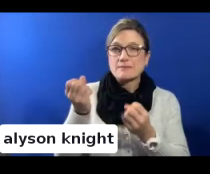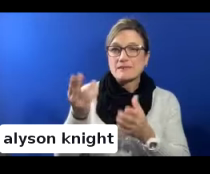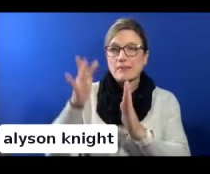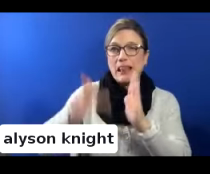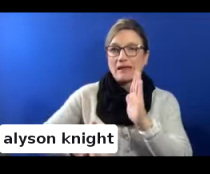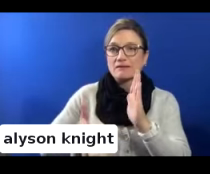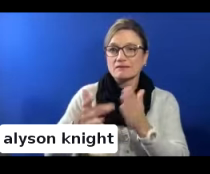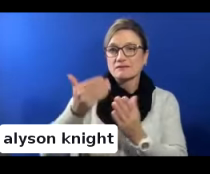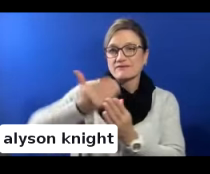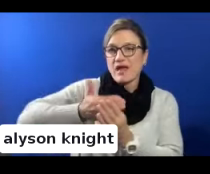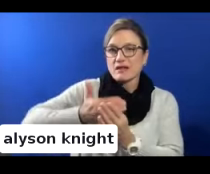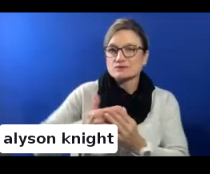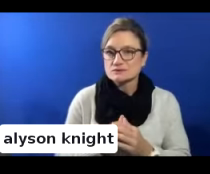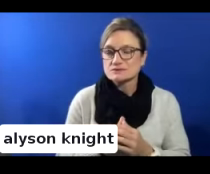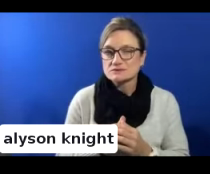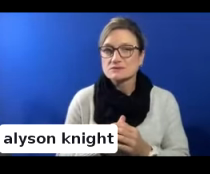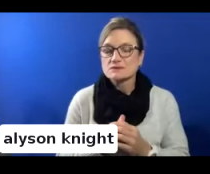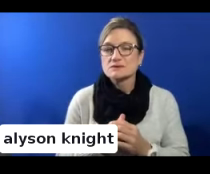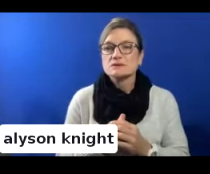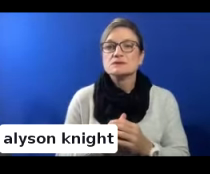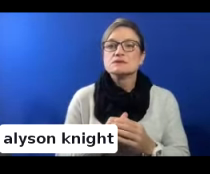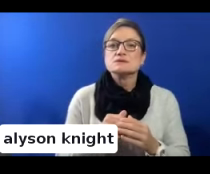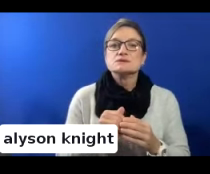file and it is updated with expenses.